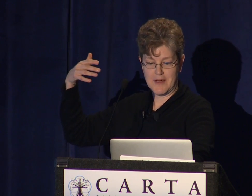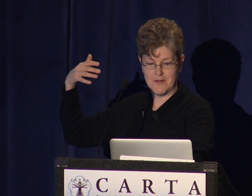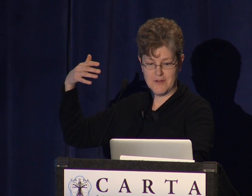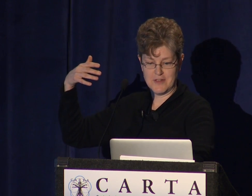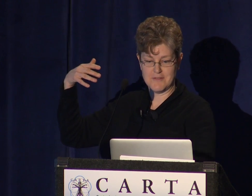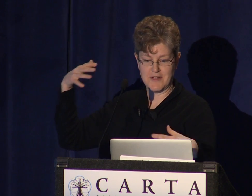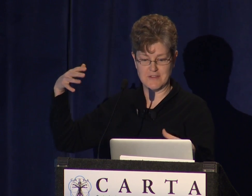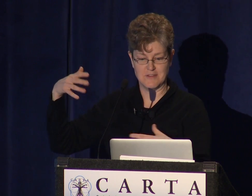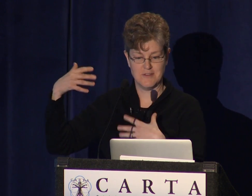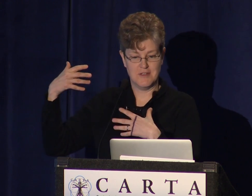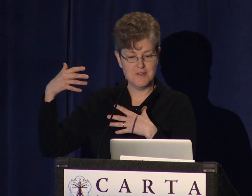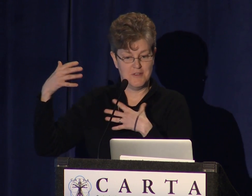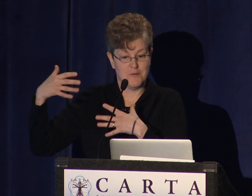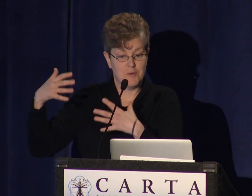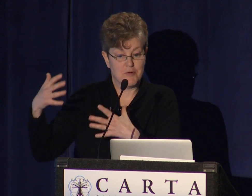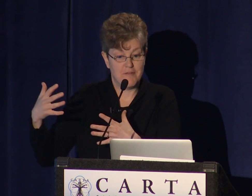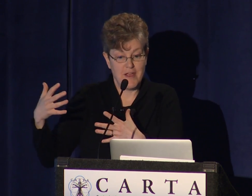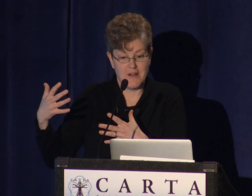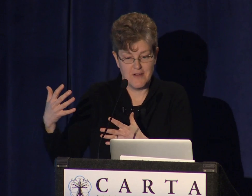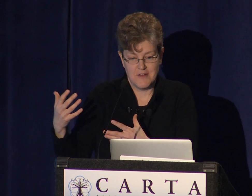pattern-learning devices would prevail.